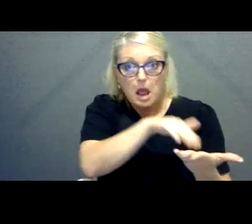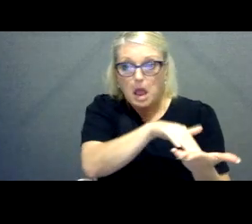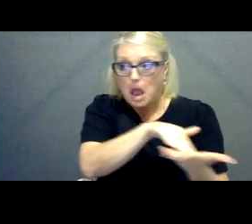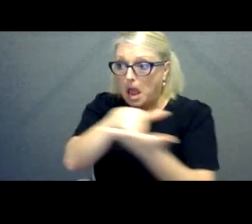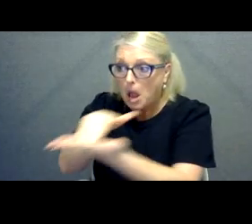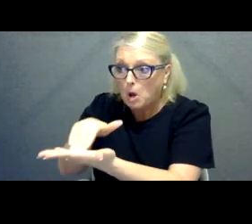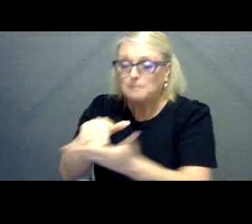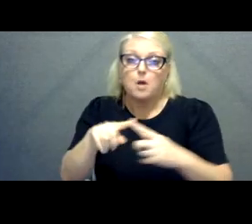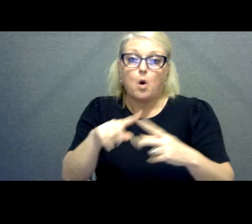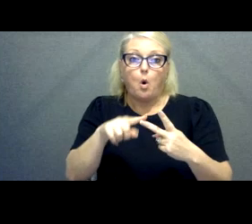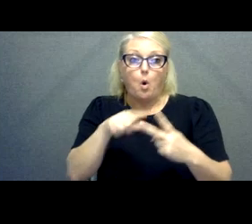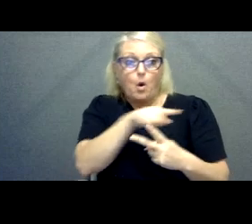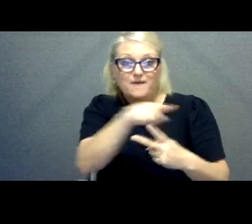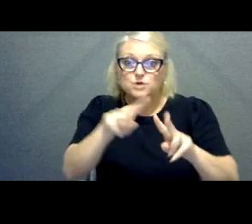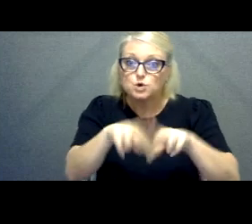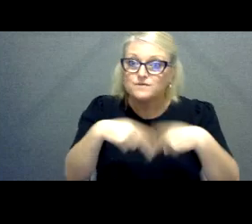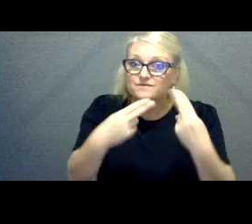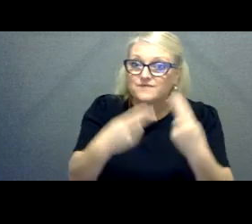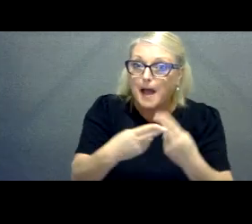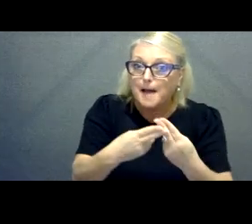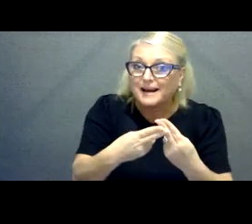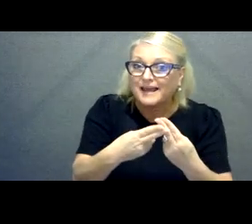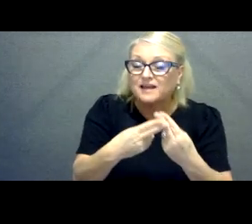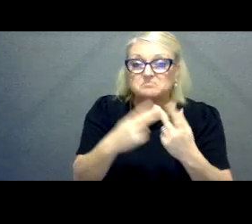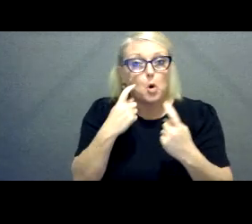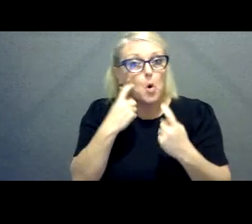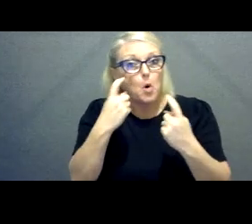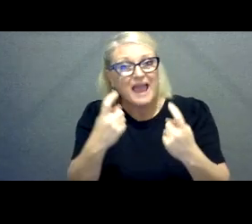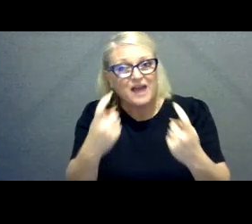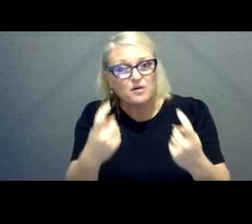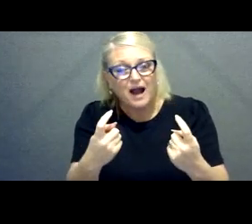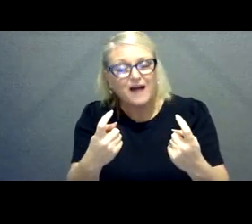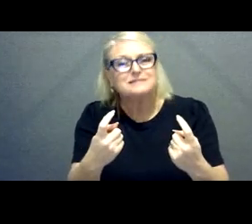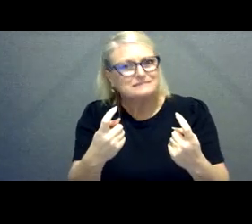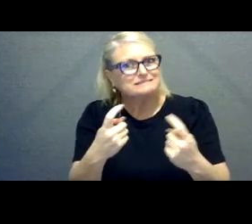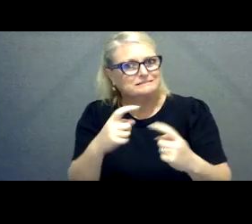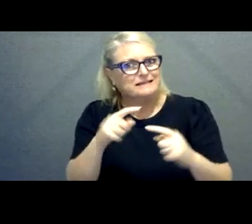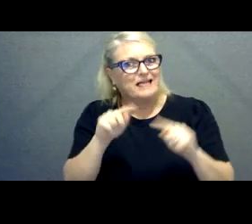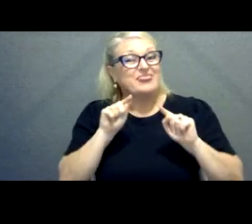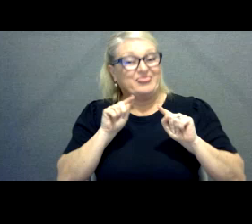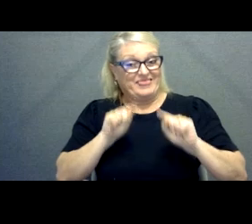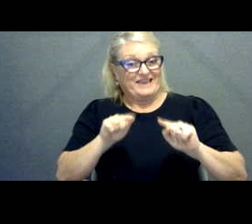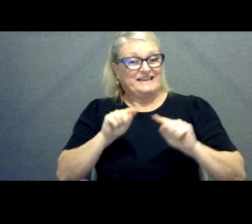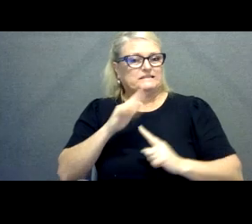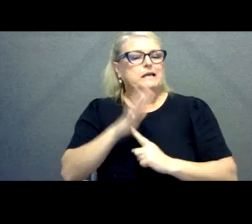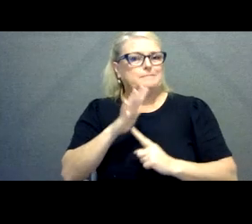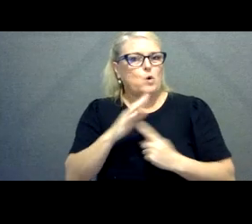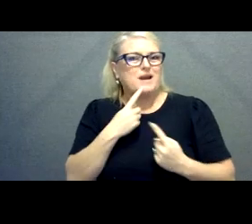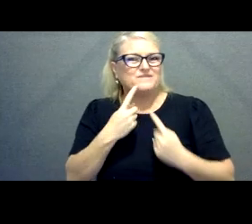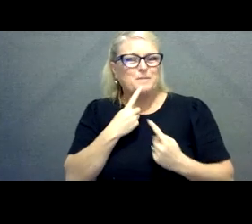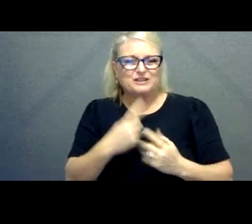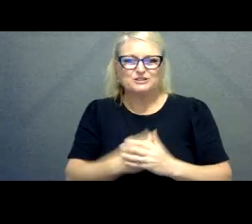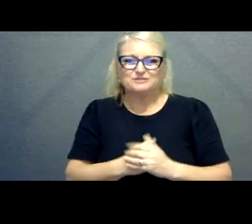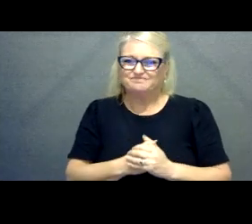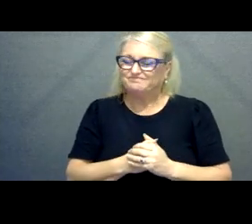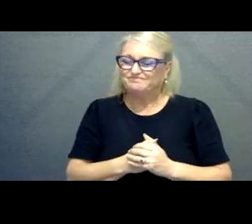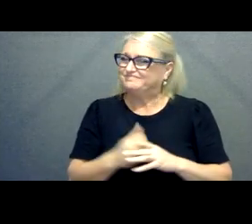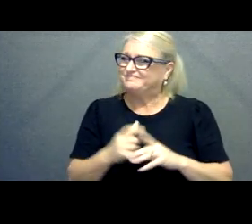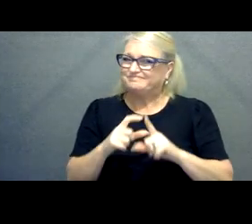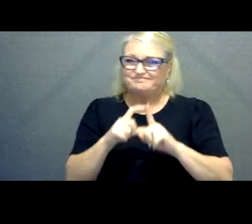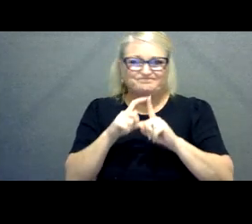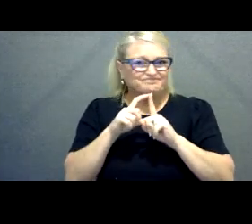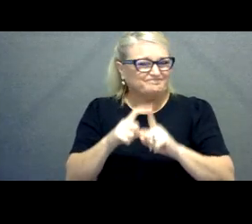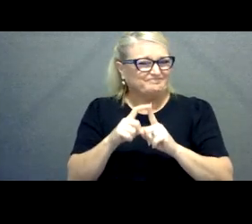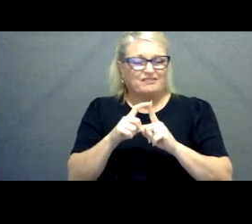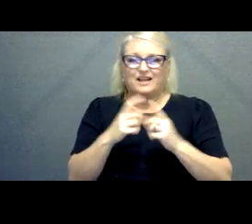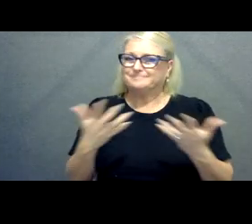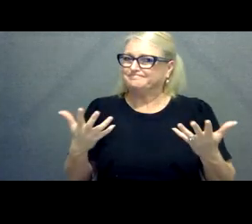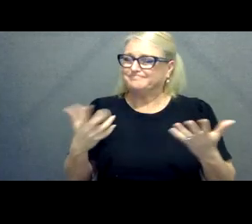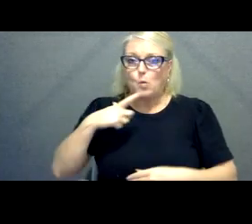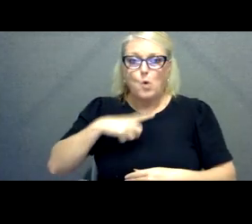um it is tricky isn't it yeah we're bound by a lot of um privacy regulations and also client